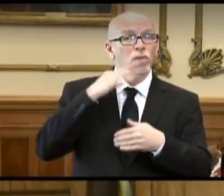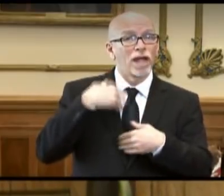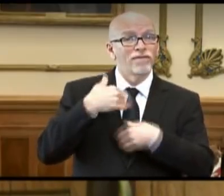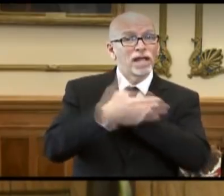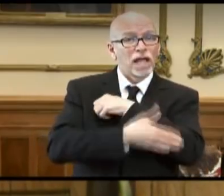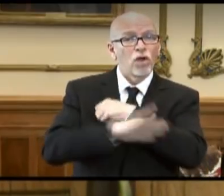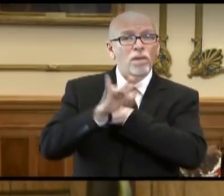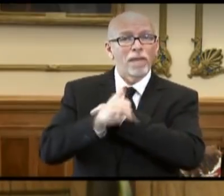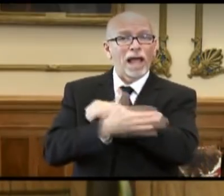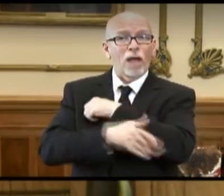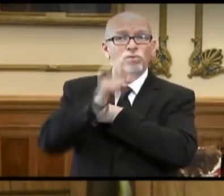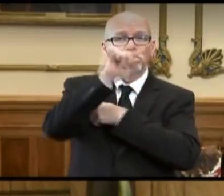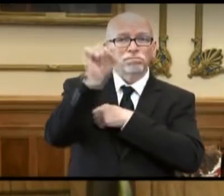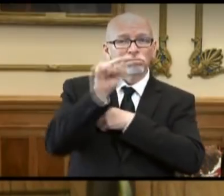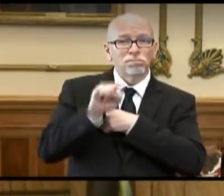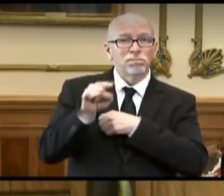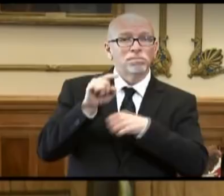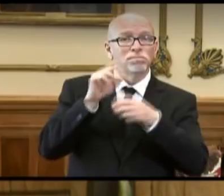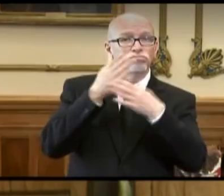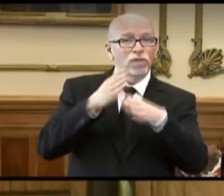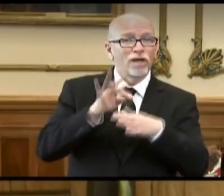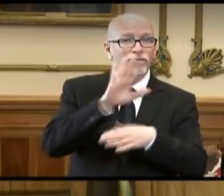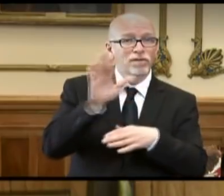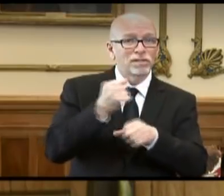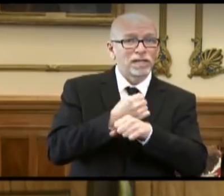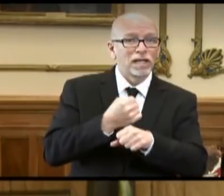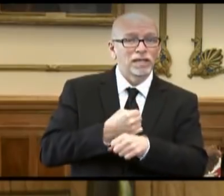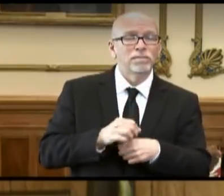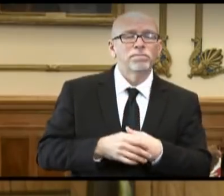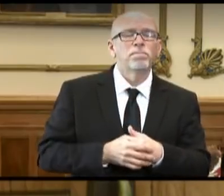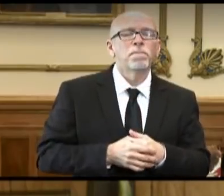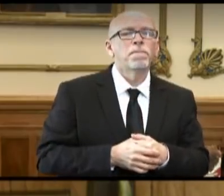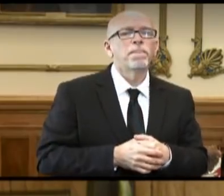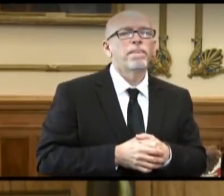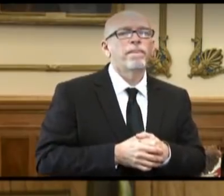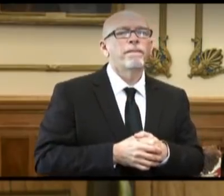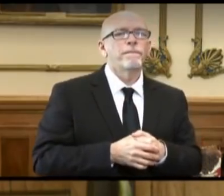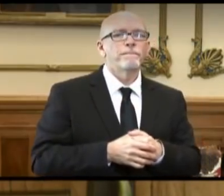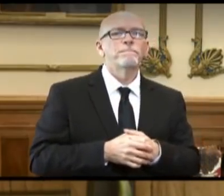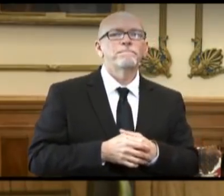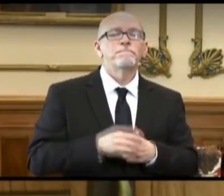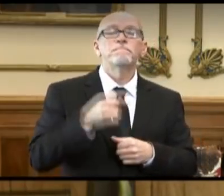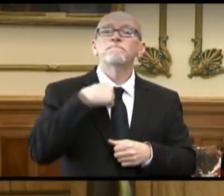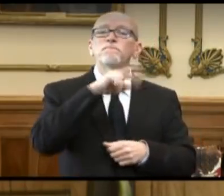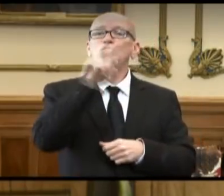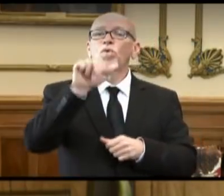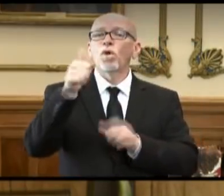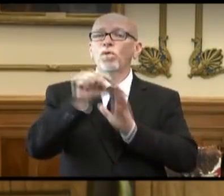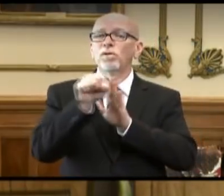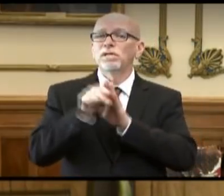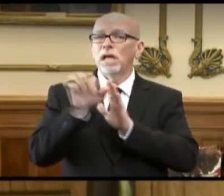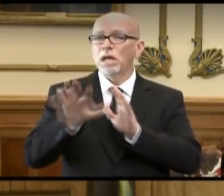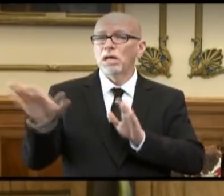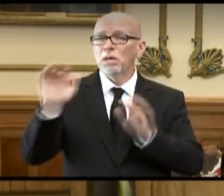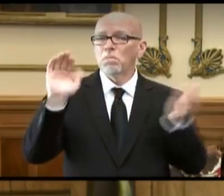TAKEAWAYS WE CAN GARY FROM THE INCOMPETENT DATA OF COVID 19 GRAPHICS? WILL THERE BE A POINT THAT WE